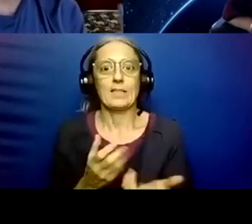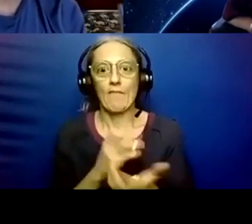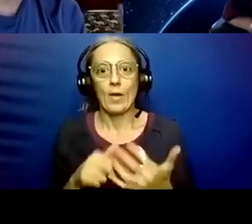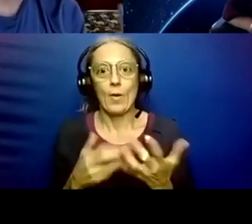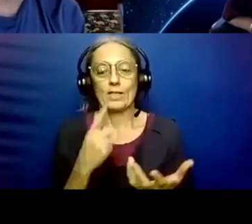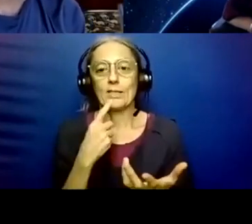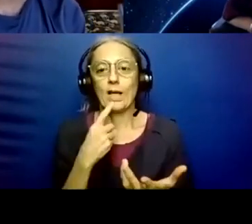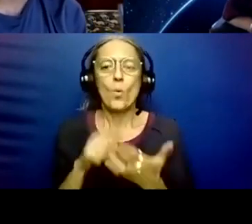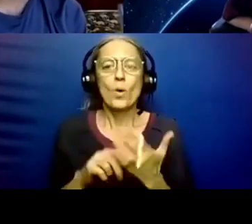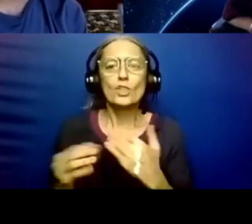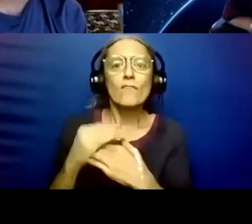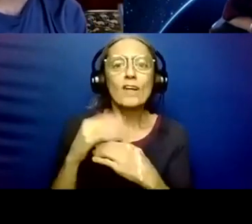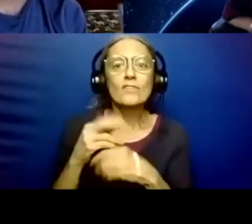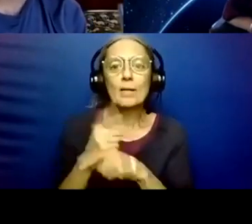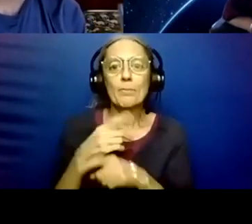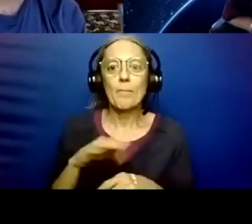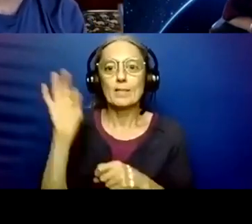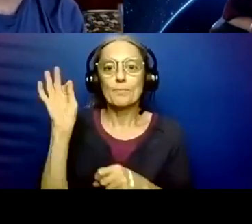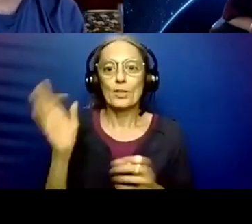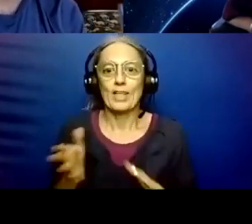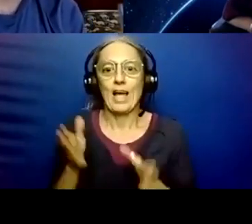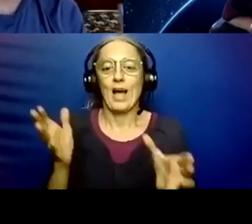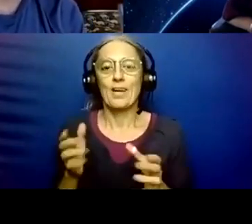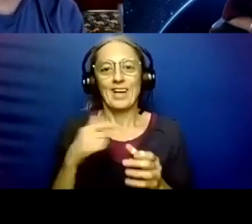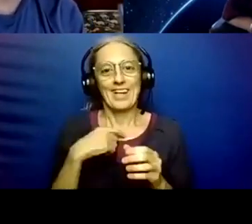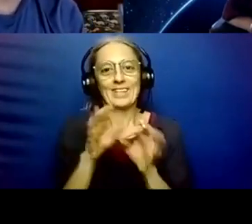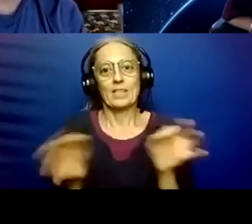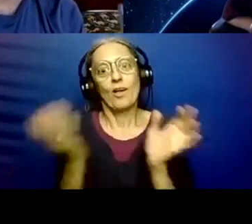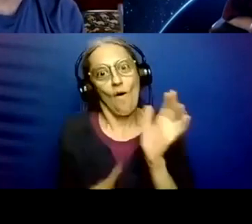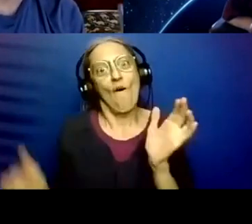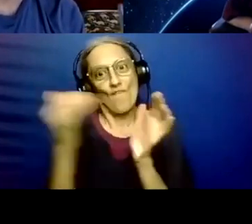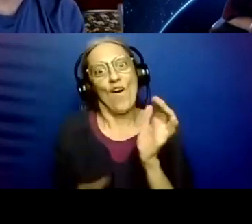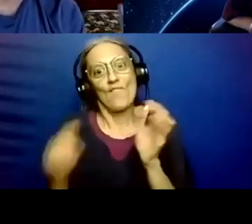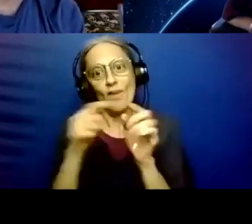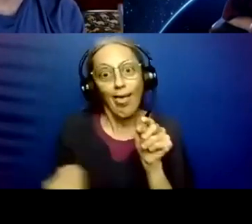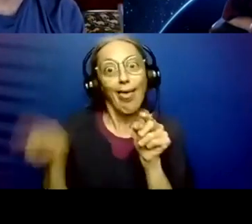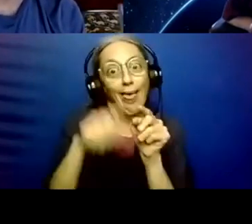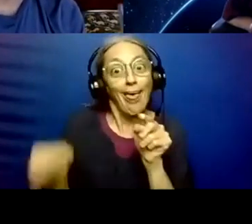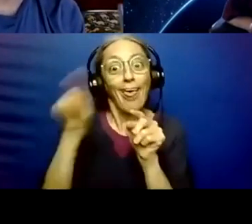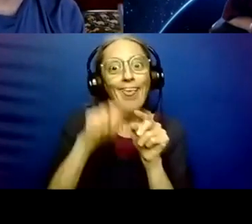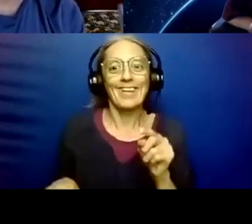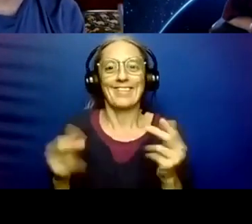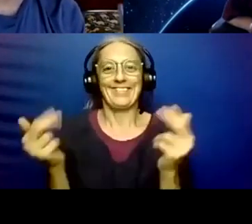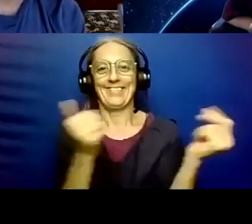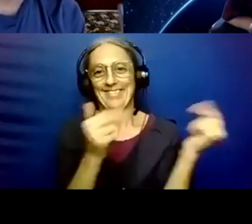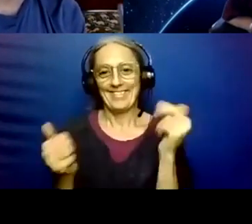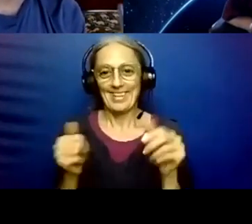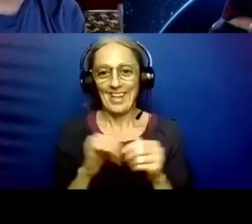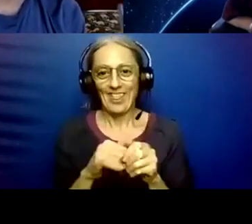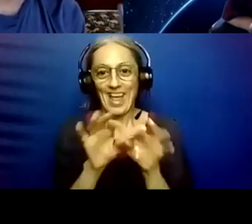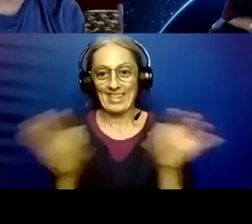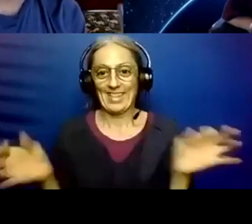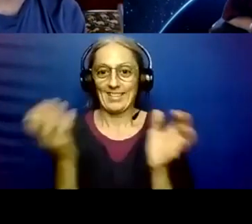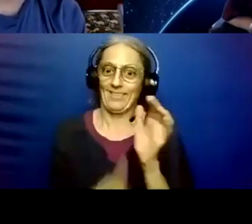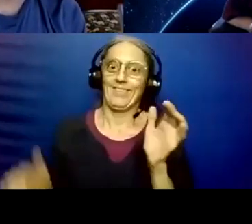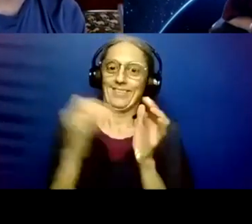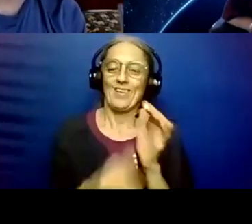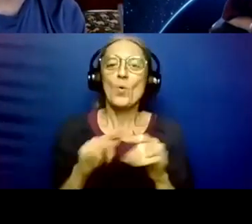what's your advice for keeping my spirits up? When I get frustrated because I can't say all that I want to say, what's your advice for keeping my spirits up?